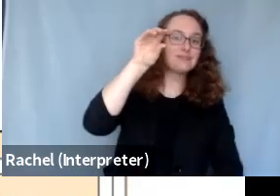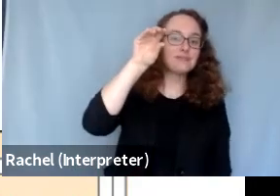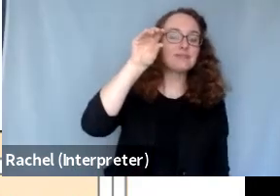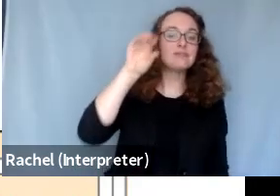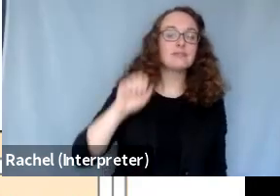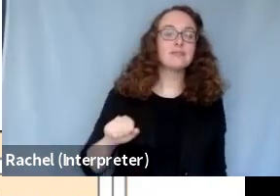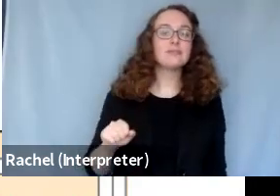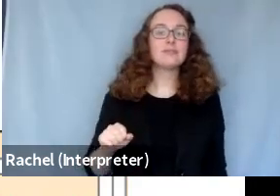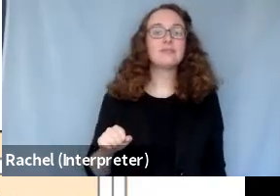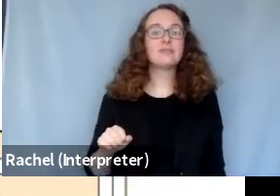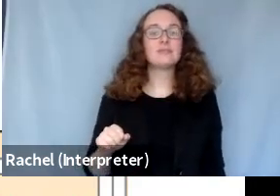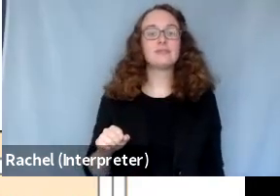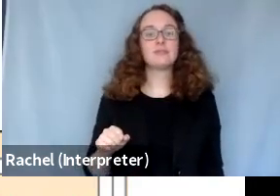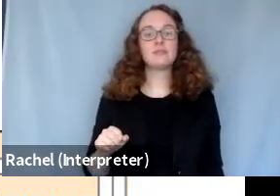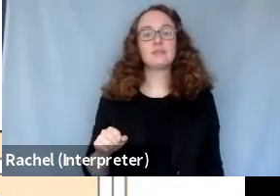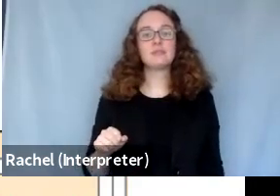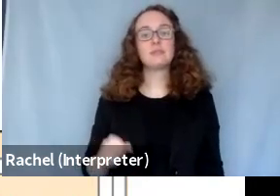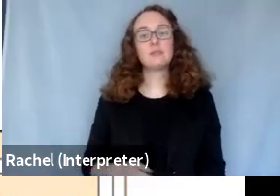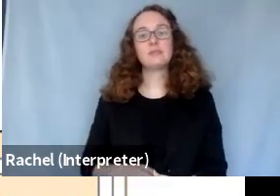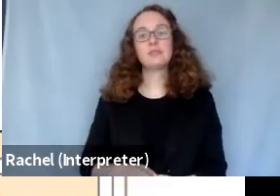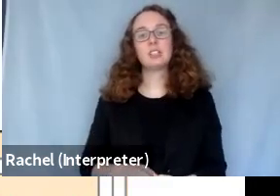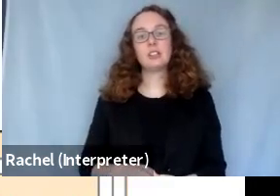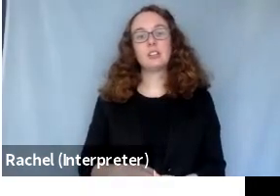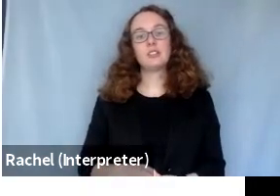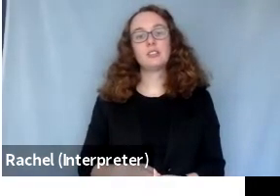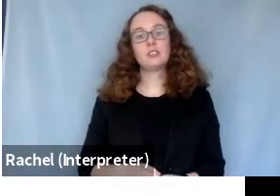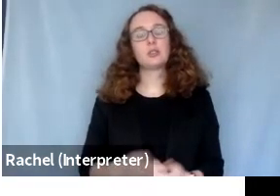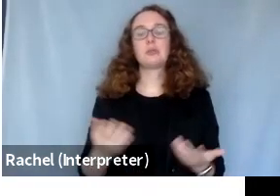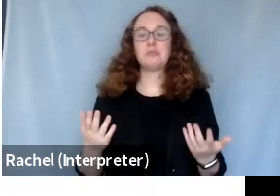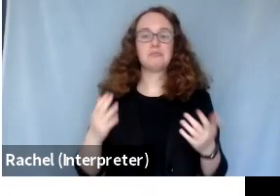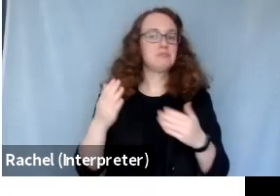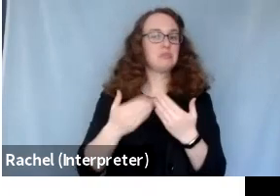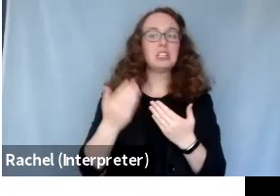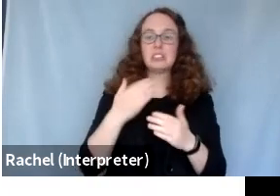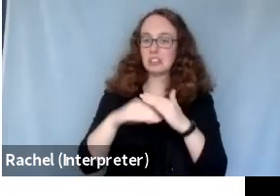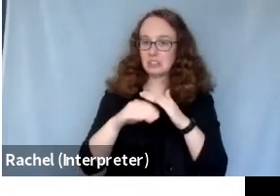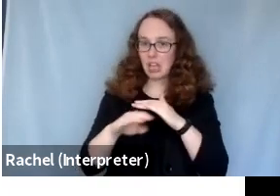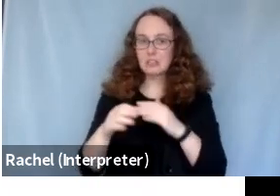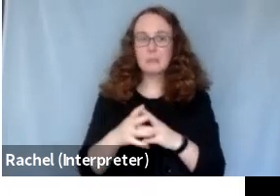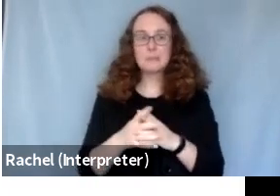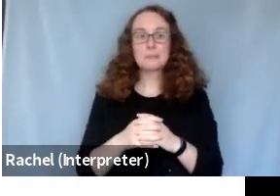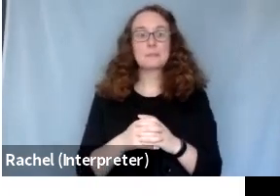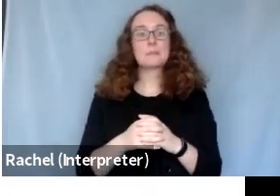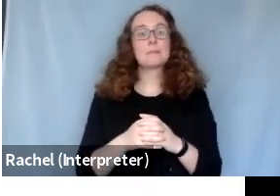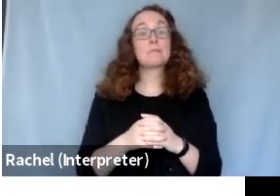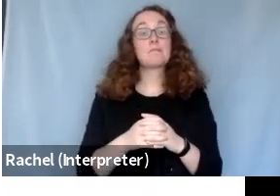accessible and in multiple locations. This is a supplement that we put together late,